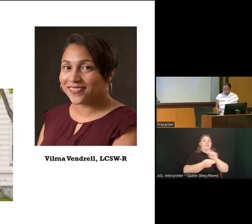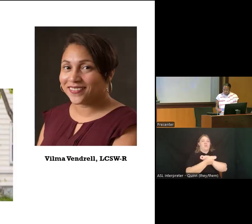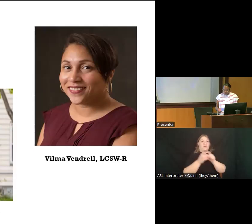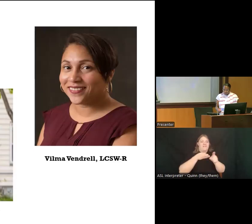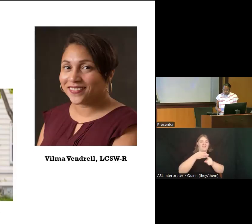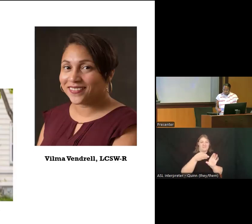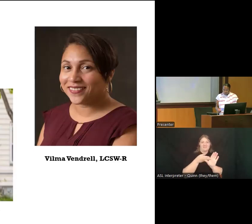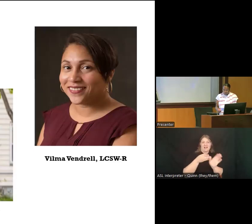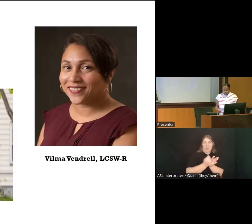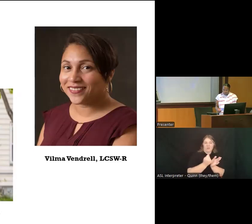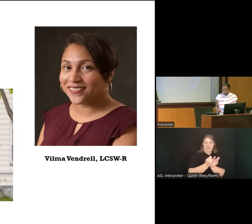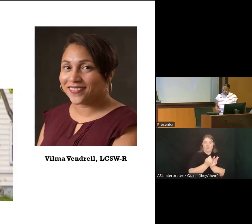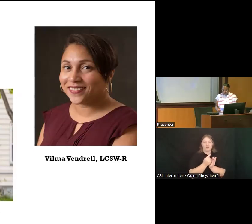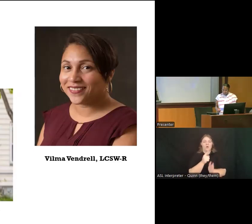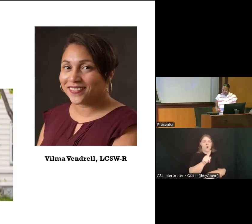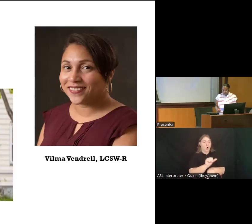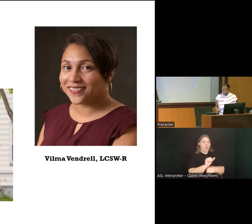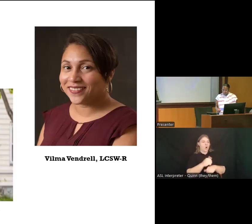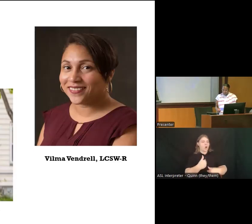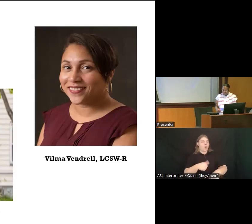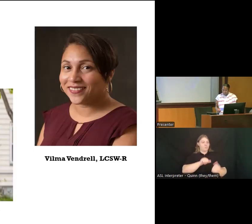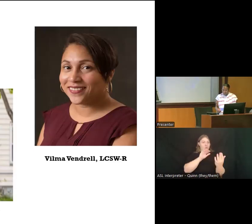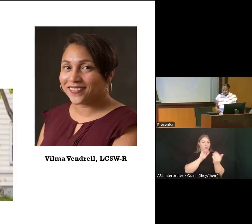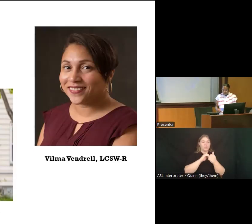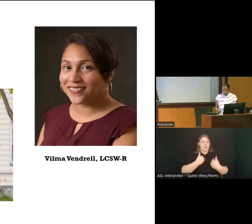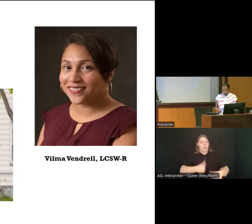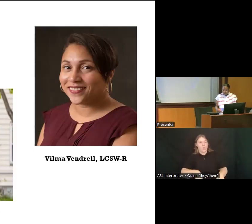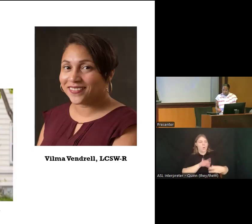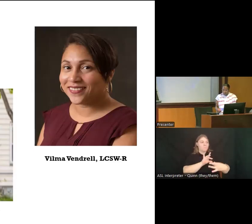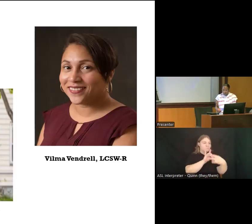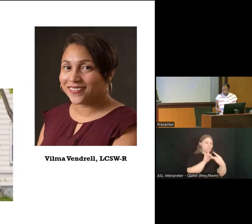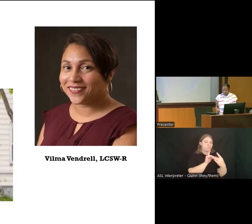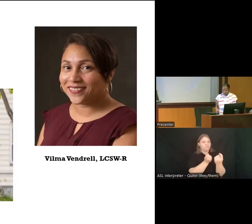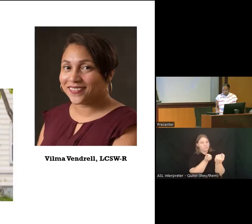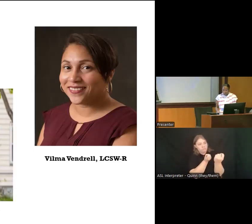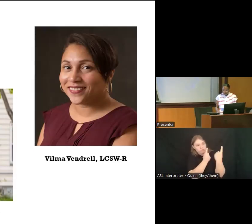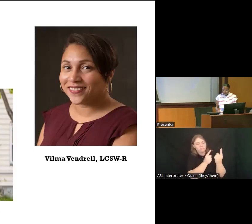approaches her work with deep relational understanding walking along adults Age 2